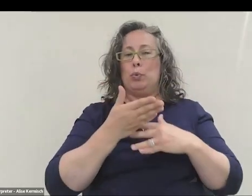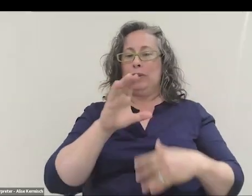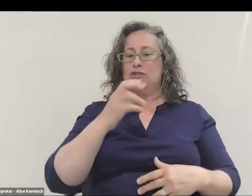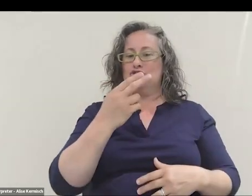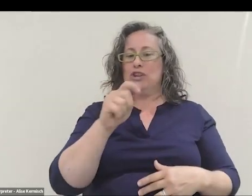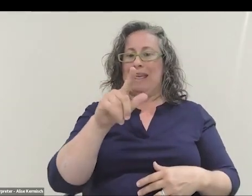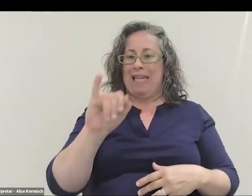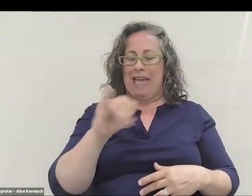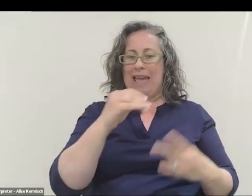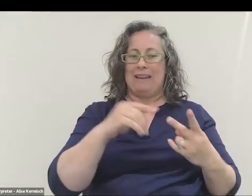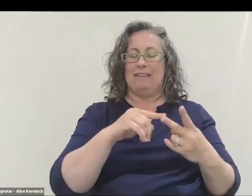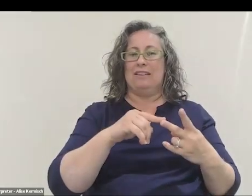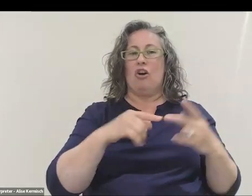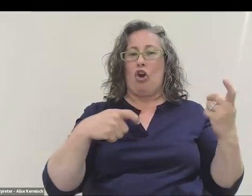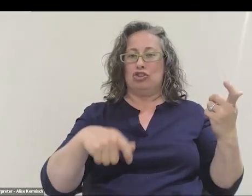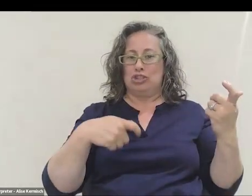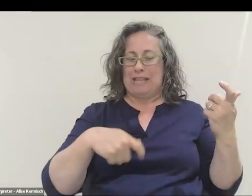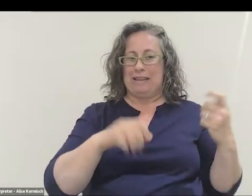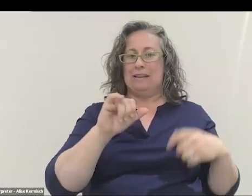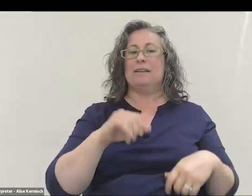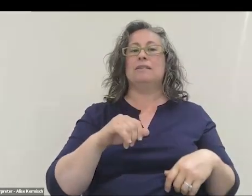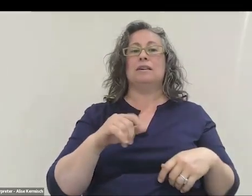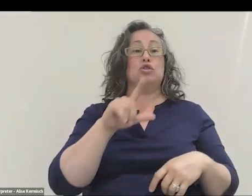In 2019, we had 20 devices